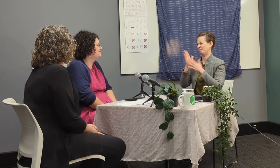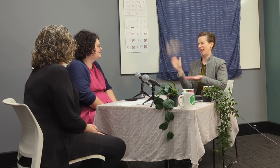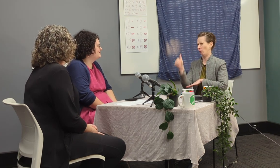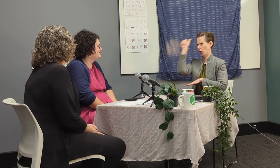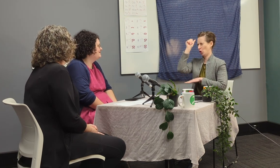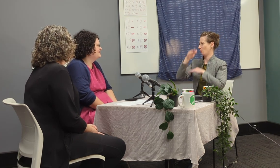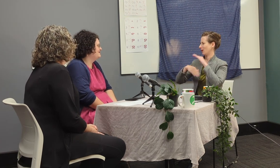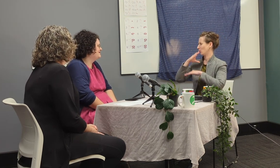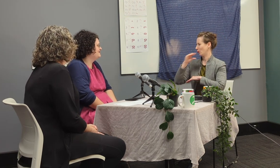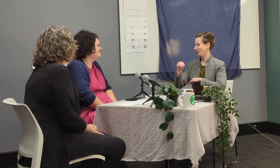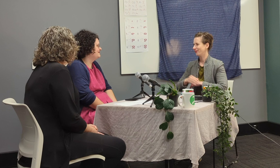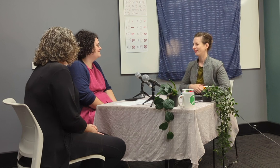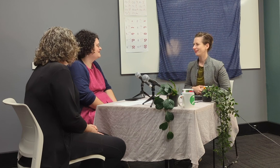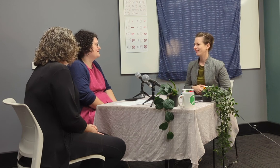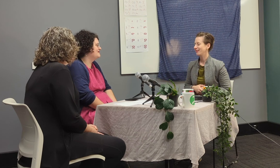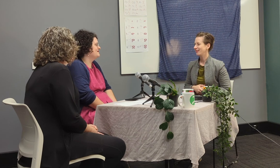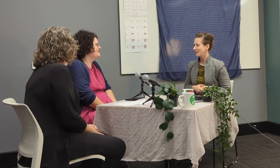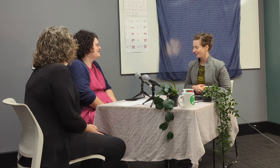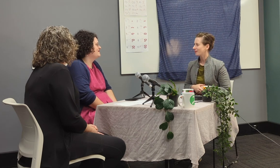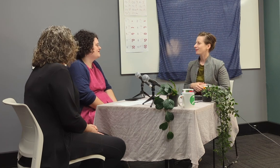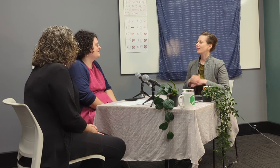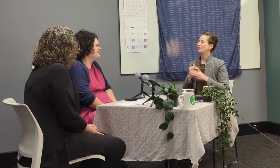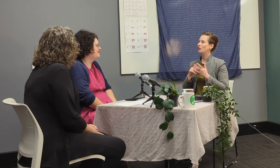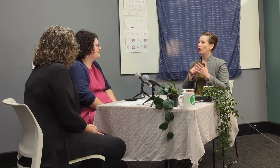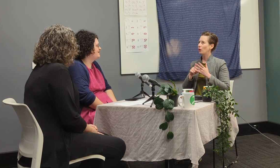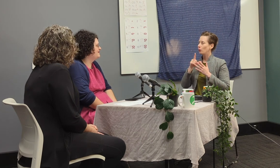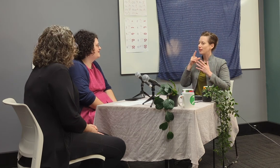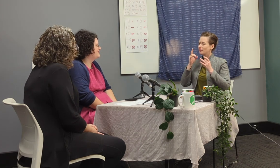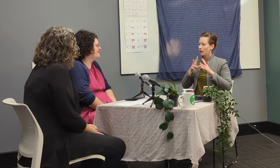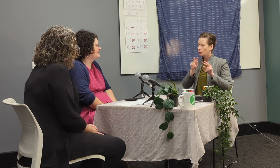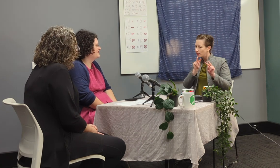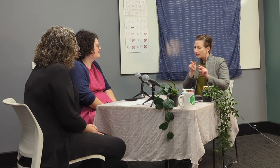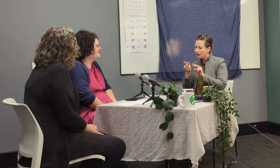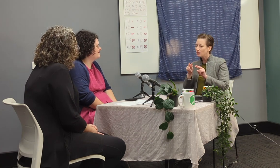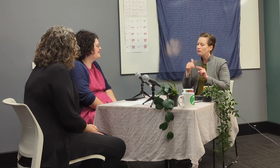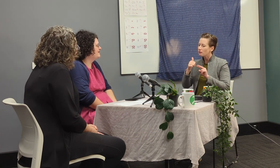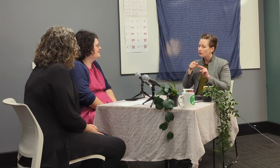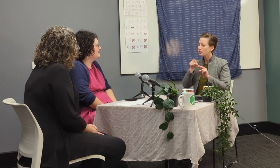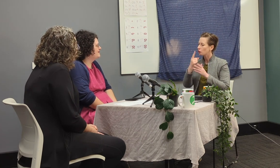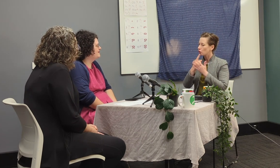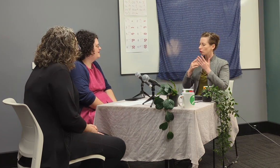Whereas, yeah, everyone knows what a wolf is. It was different for the other story with the groundhogs or moles.